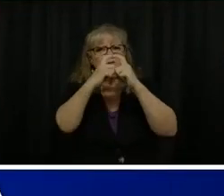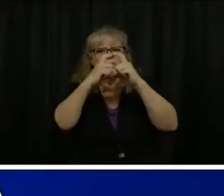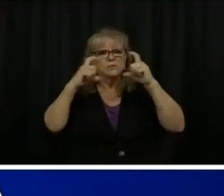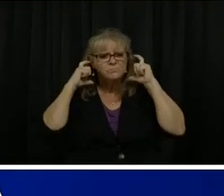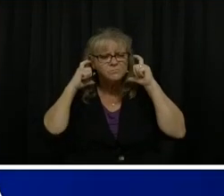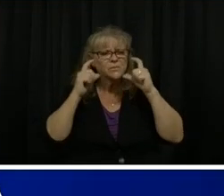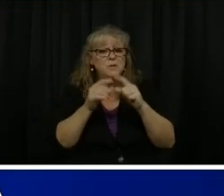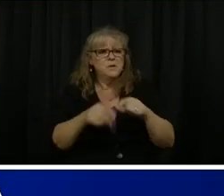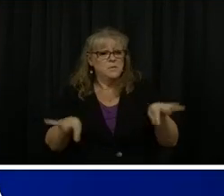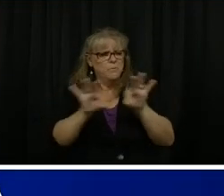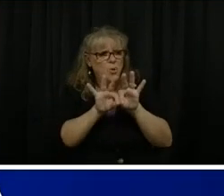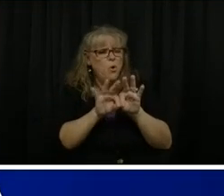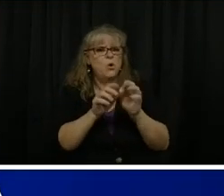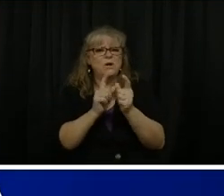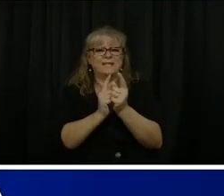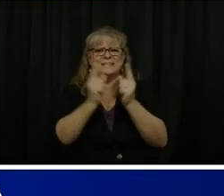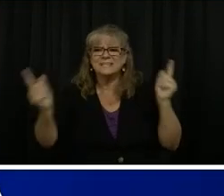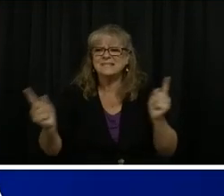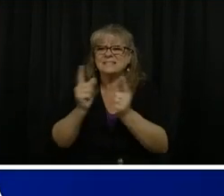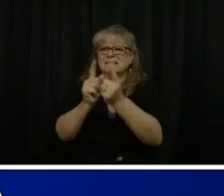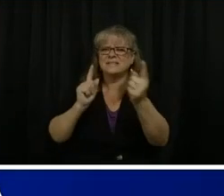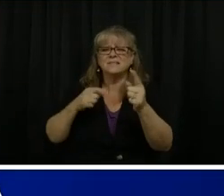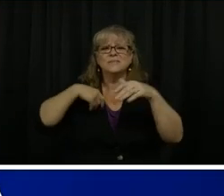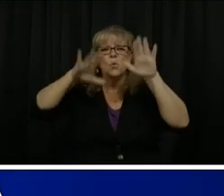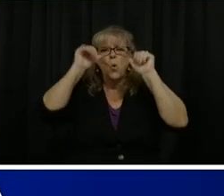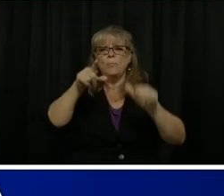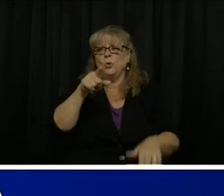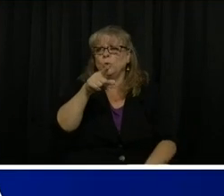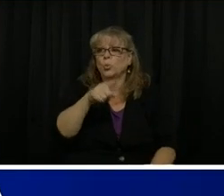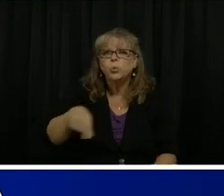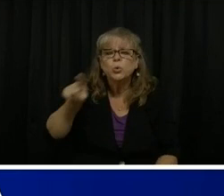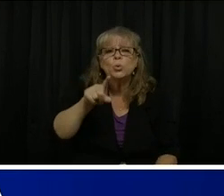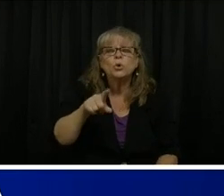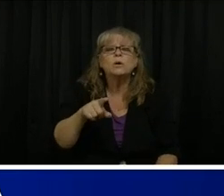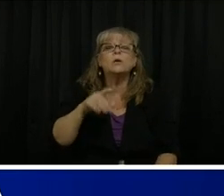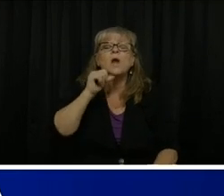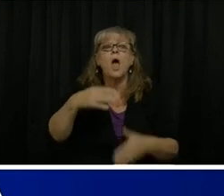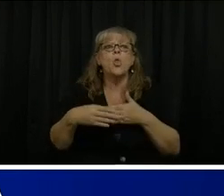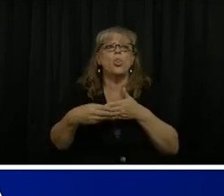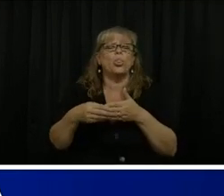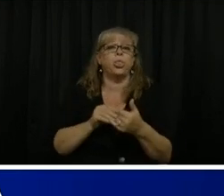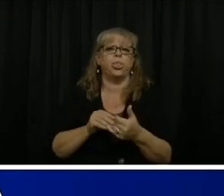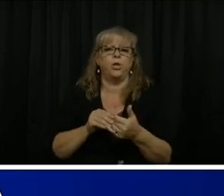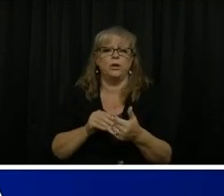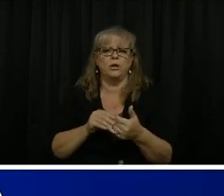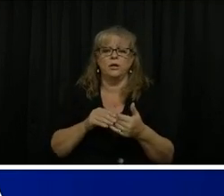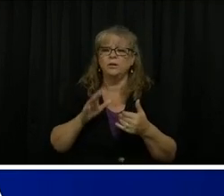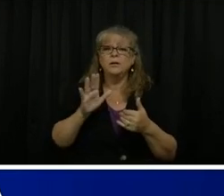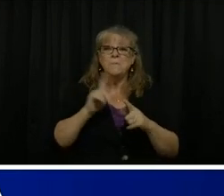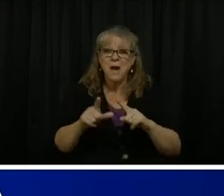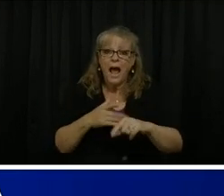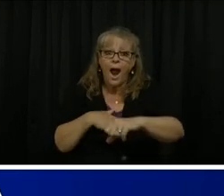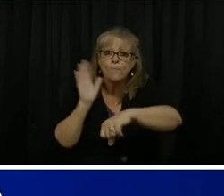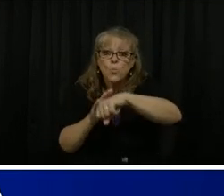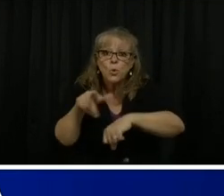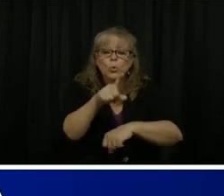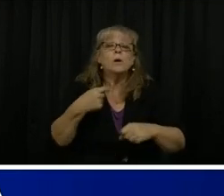MASKS SERIOUSLY. FOR STARTERS, I'M HOPING THAT